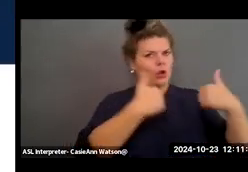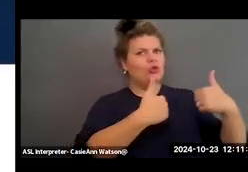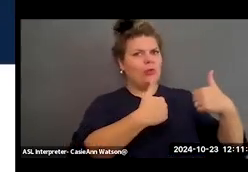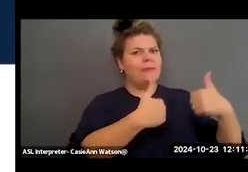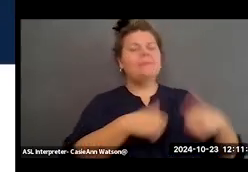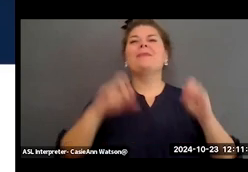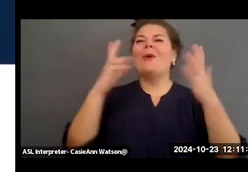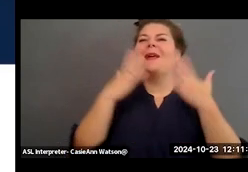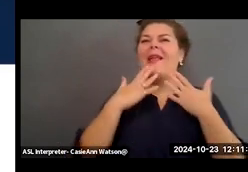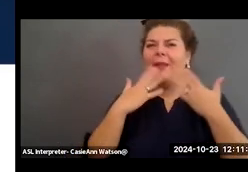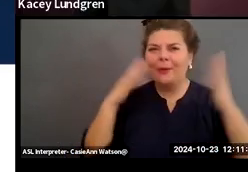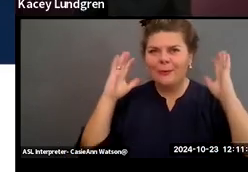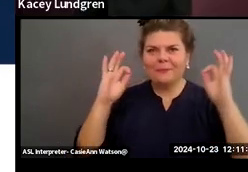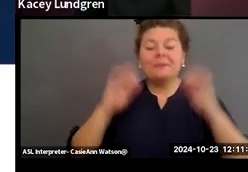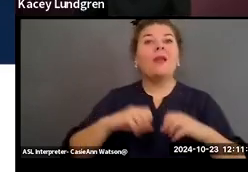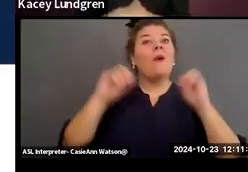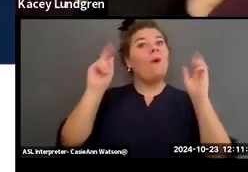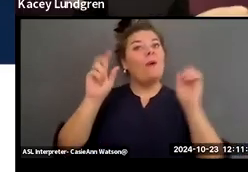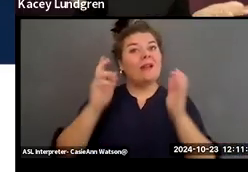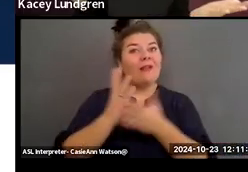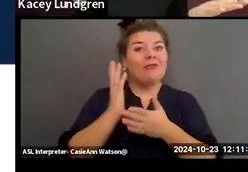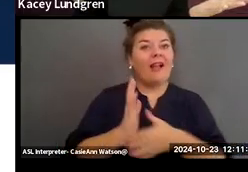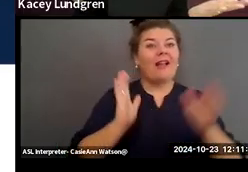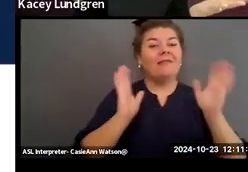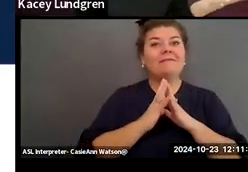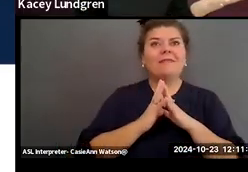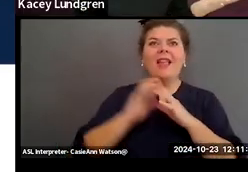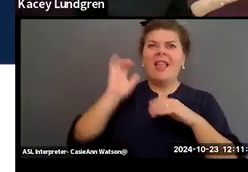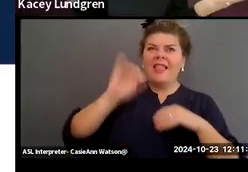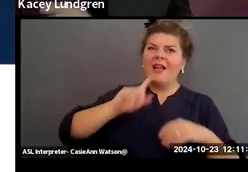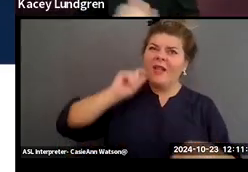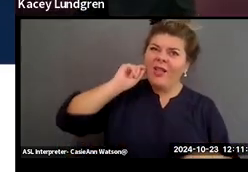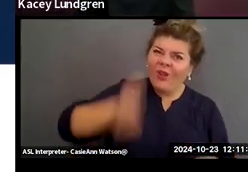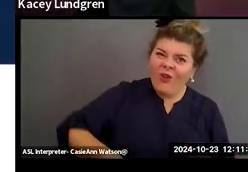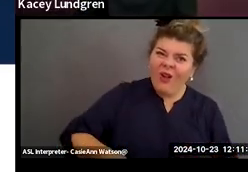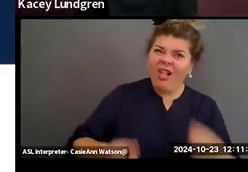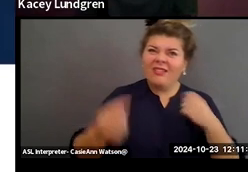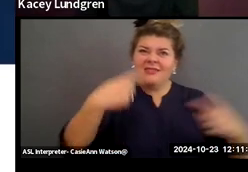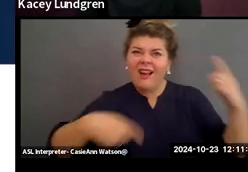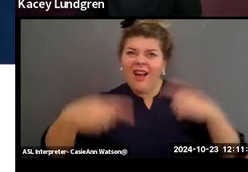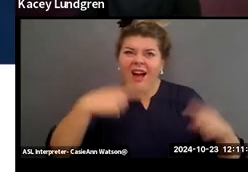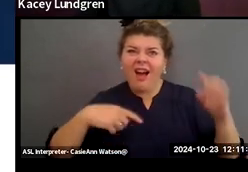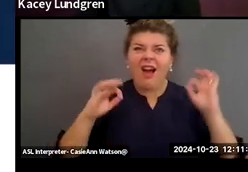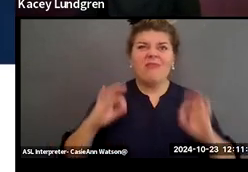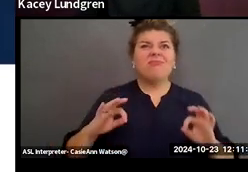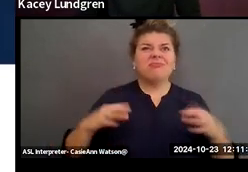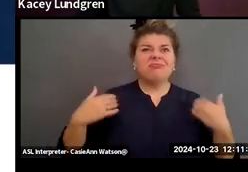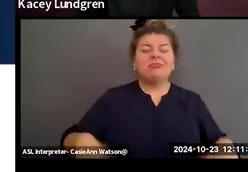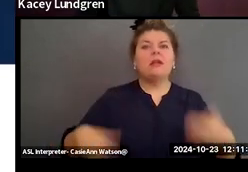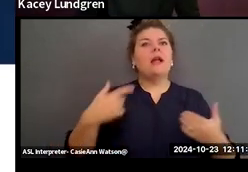Okay, thank you. All right, wasn't that really cool? As I alluded to earlier,